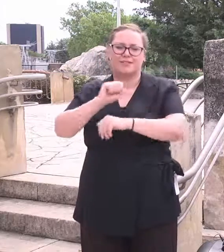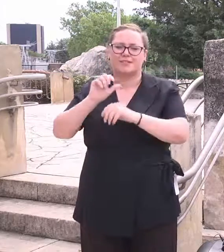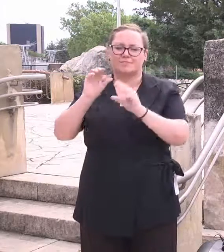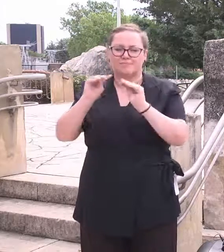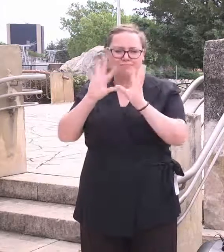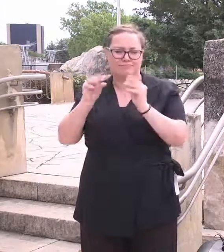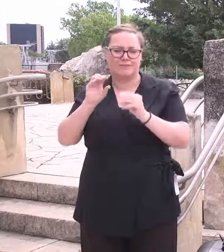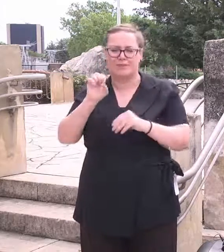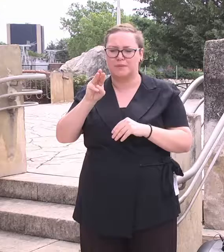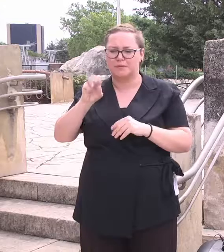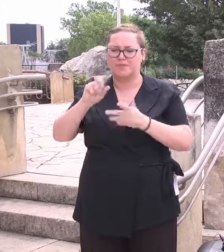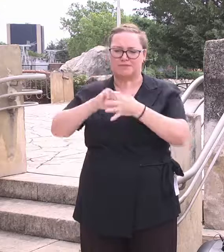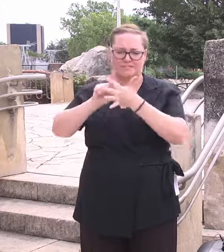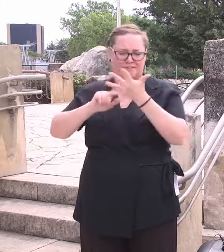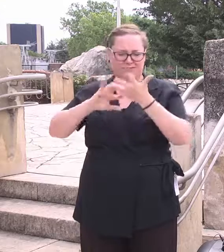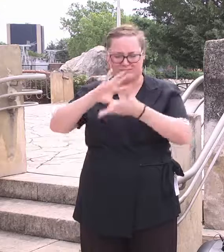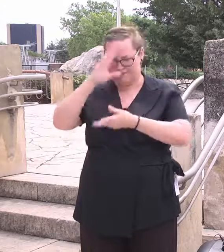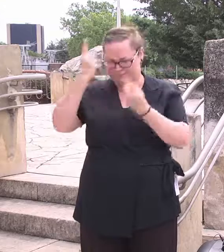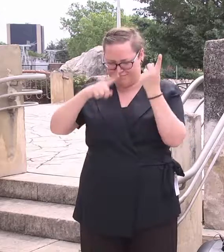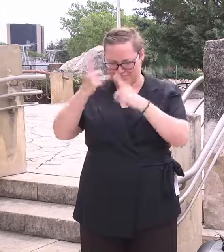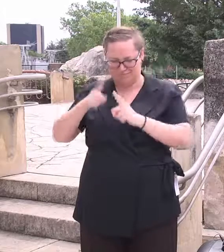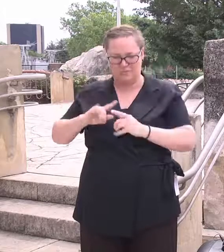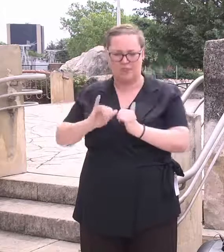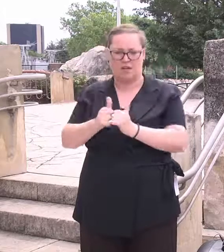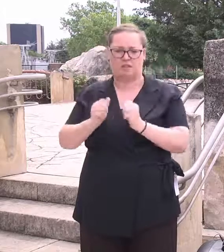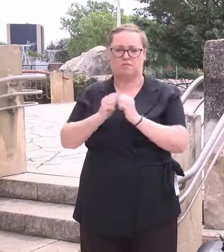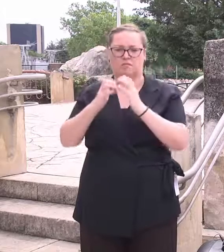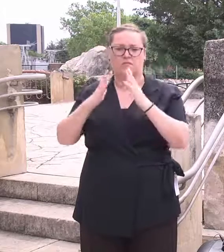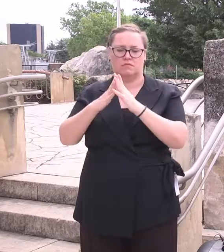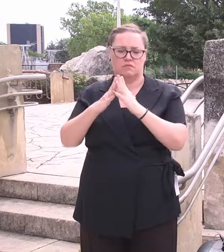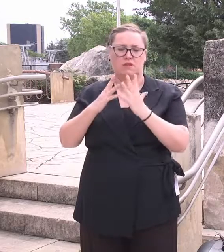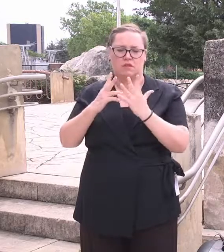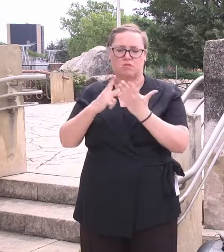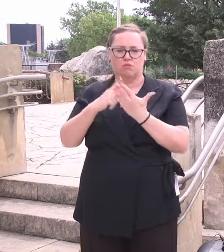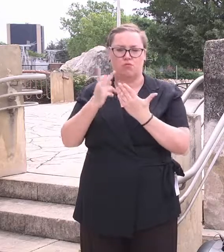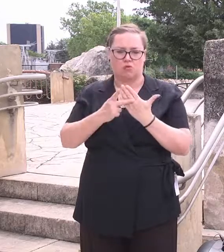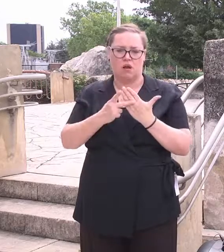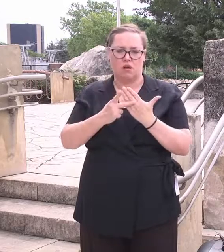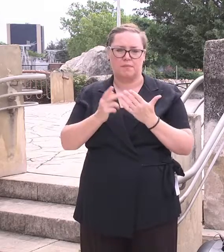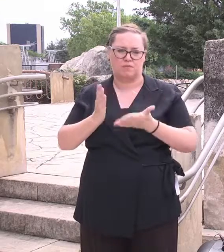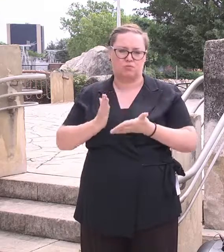how we can create an educational platform to stop the people dying in the first five minutes